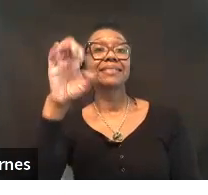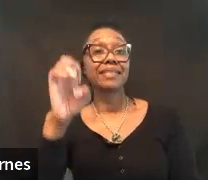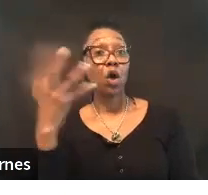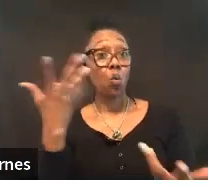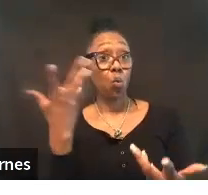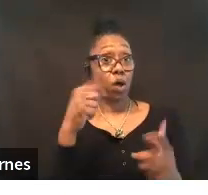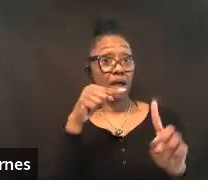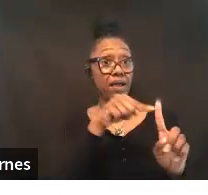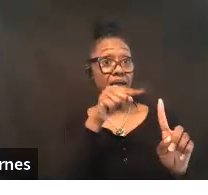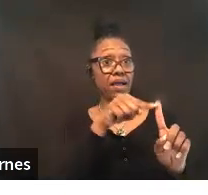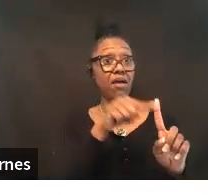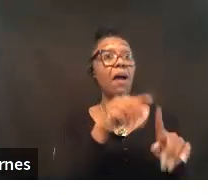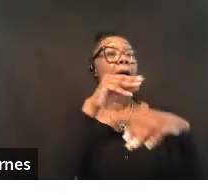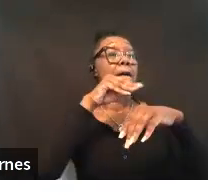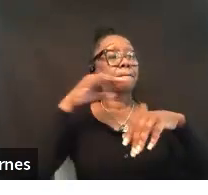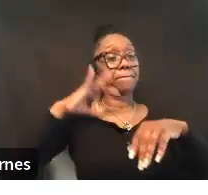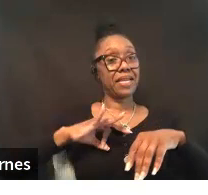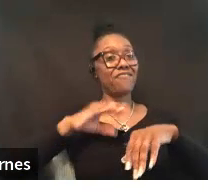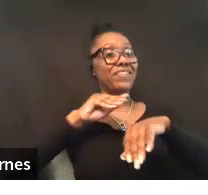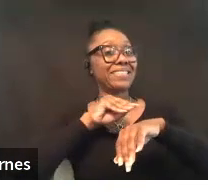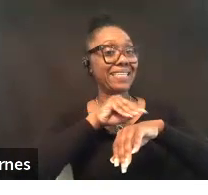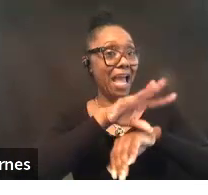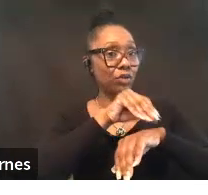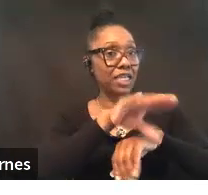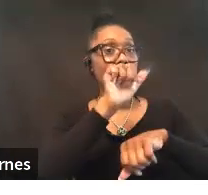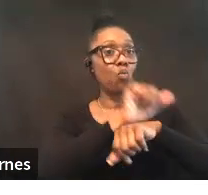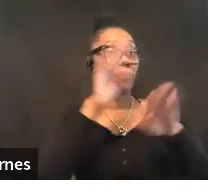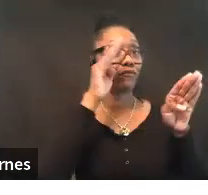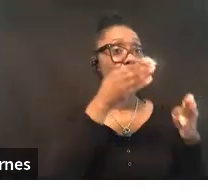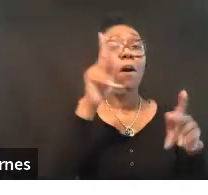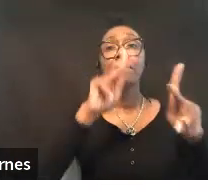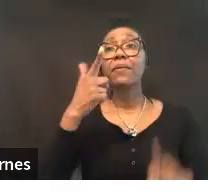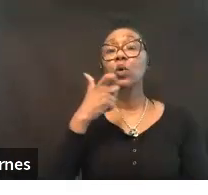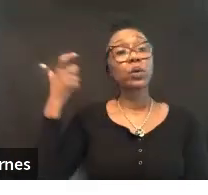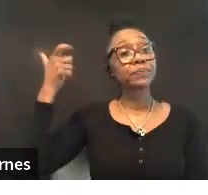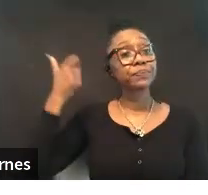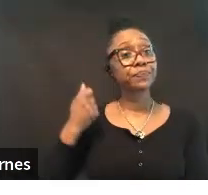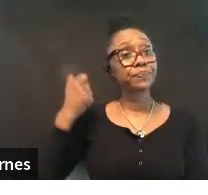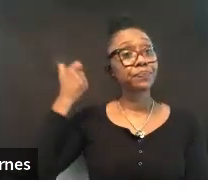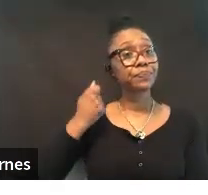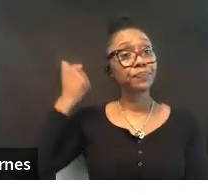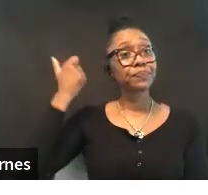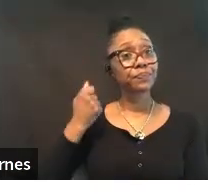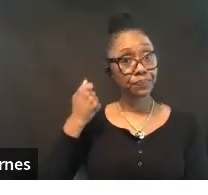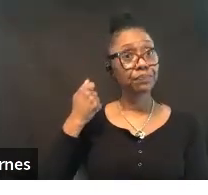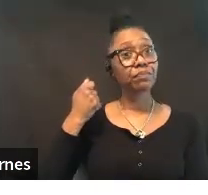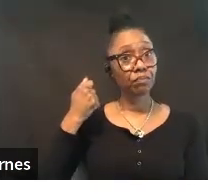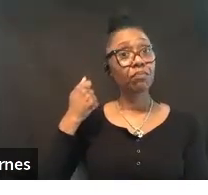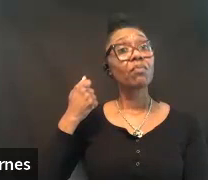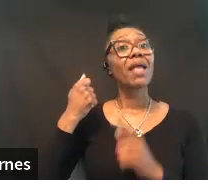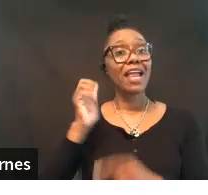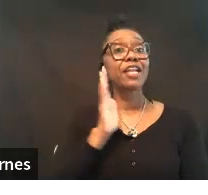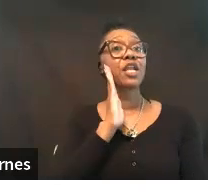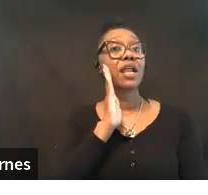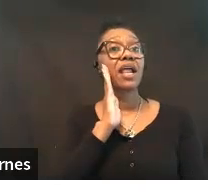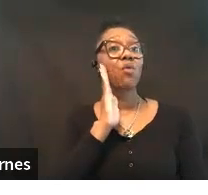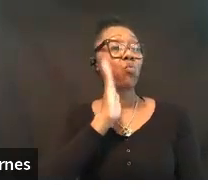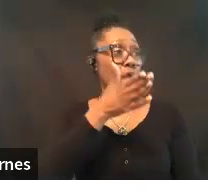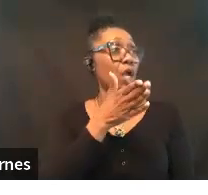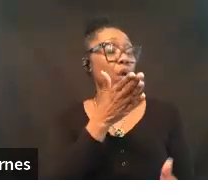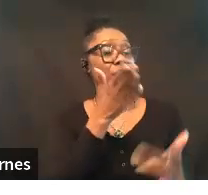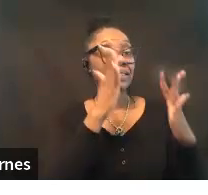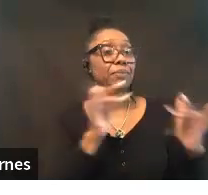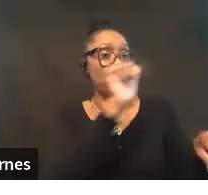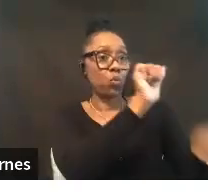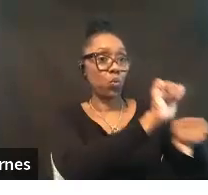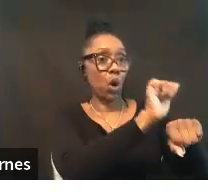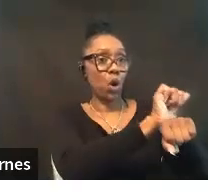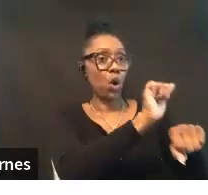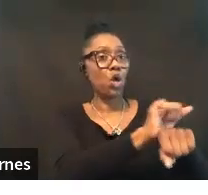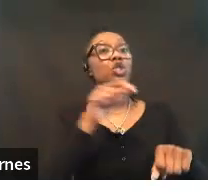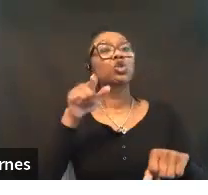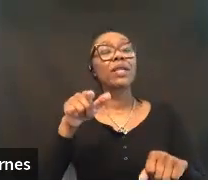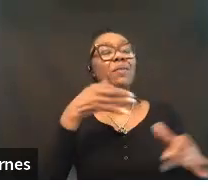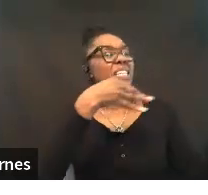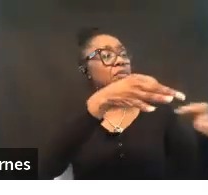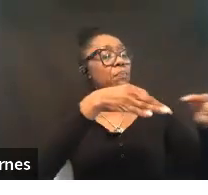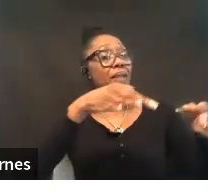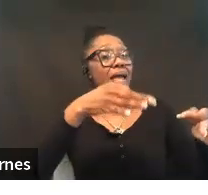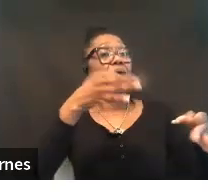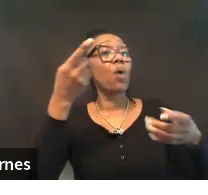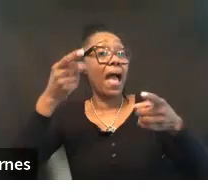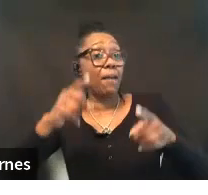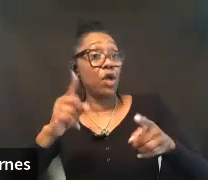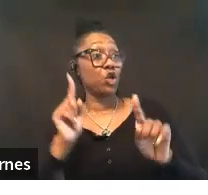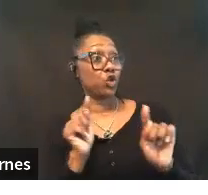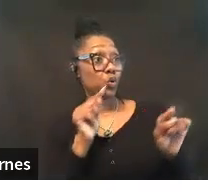Benefits counseling for people who receive disability, benefits. And are going to work so that you understand what is going to happen once you go to work and you have earnings.